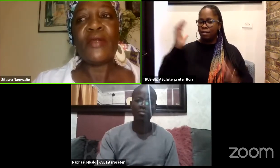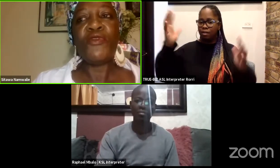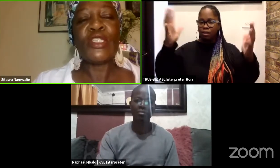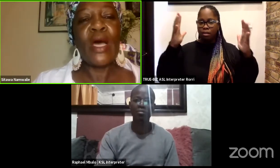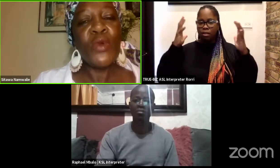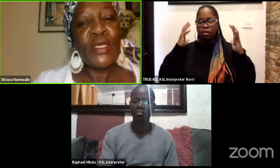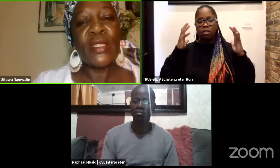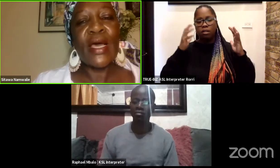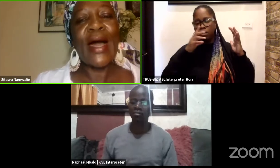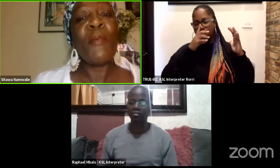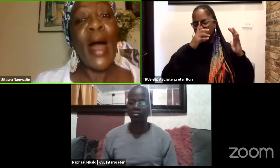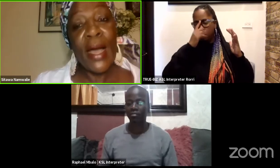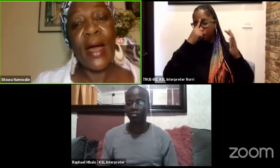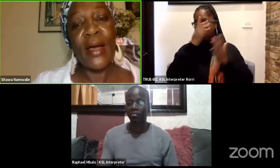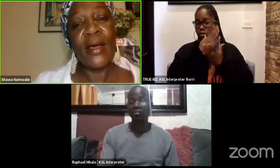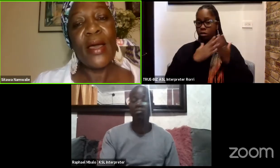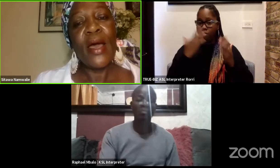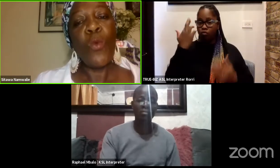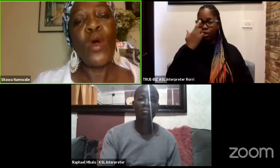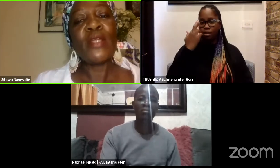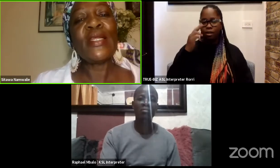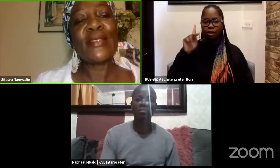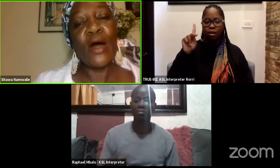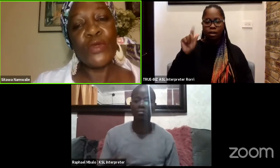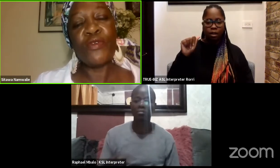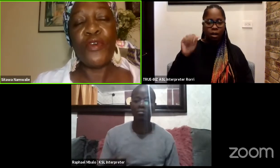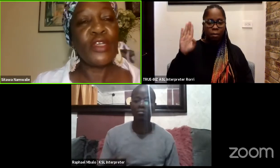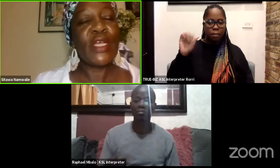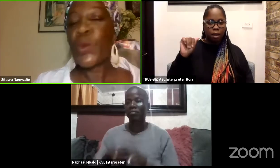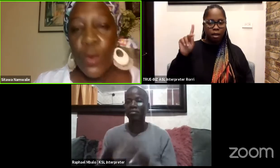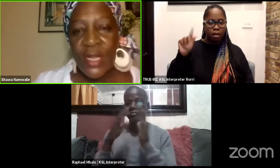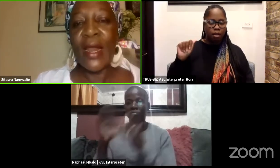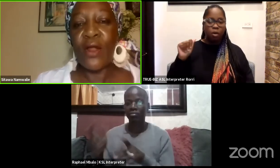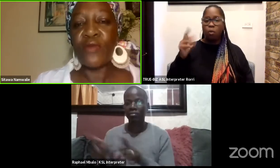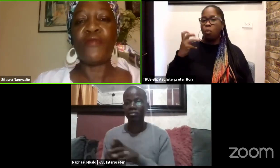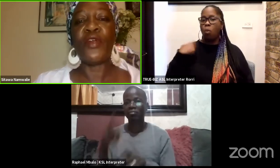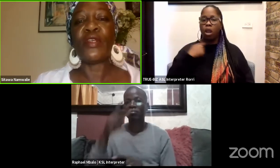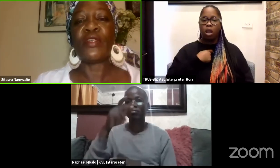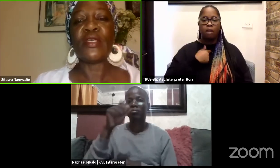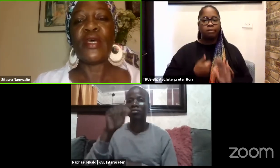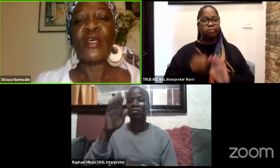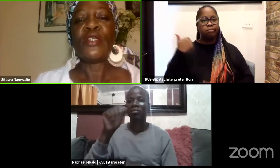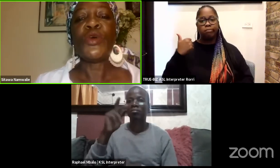and for some reason the Kabaka wanted us out of the forest and we wouldn't get out of the forest.